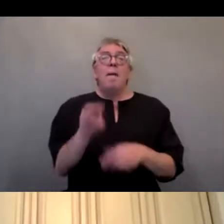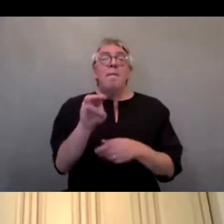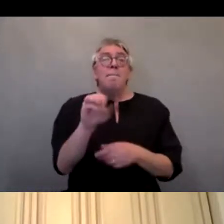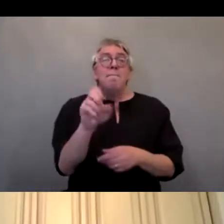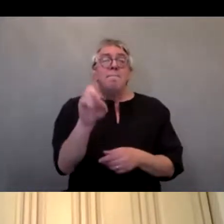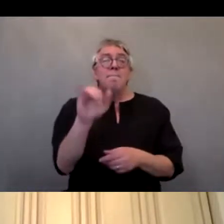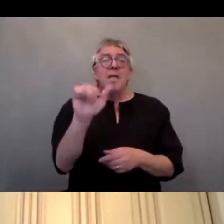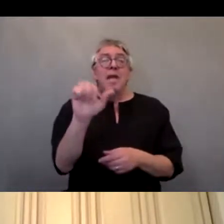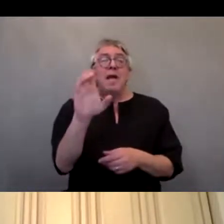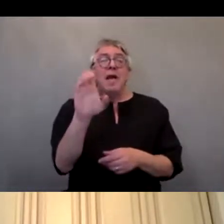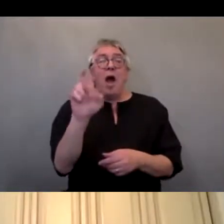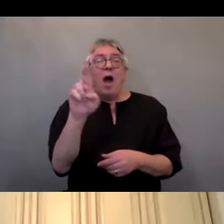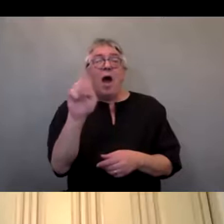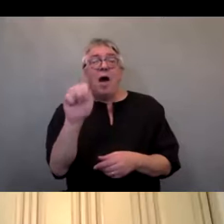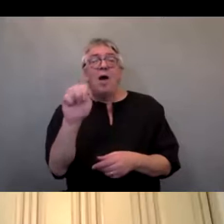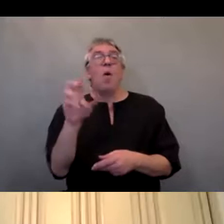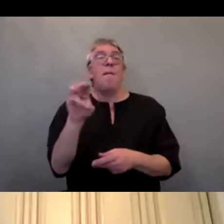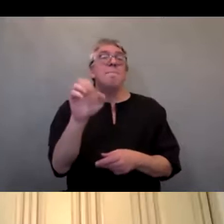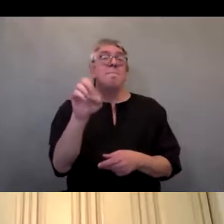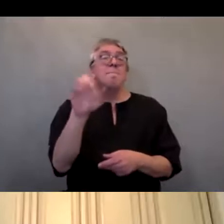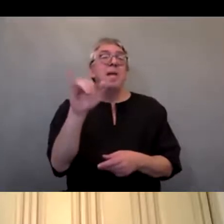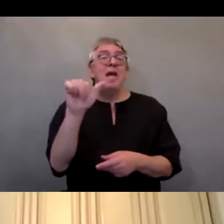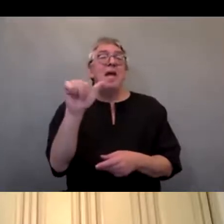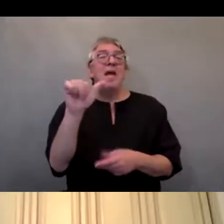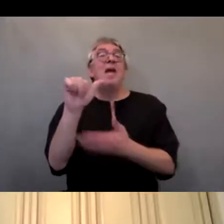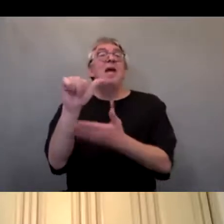for it. So does, in some states, Medicaid, which is